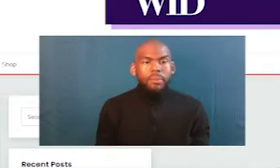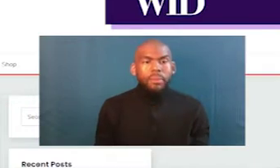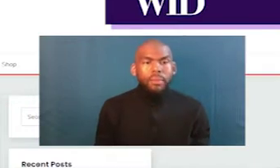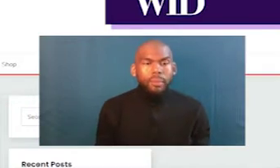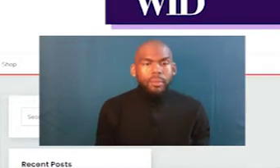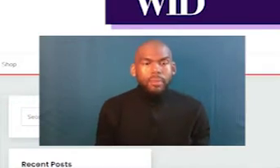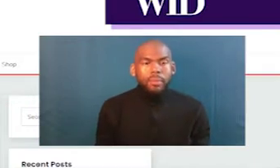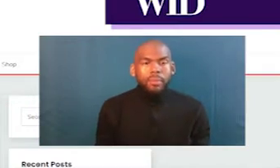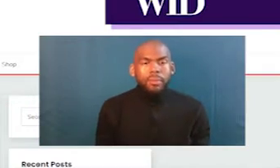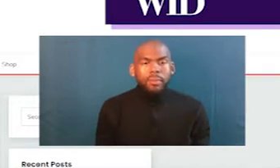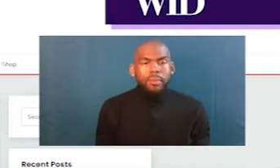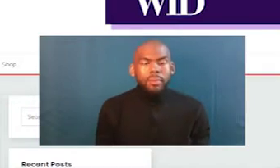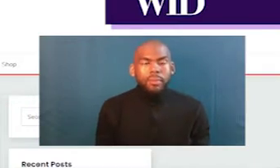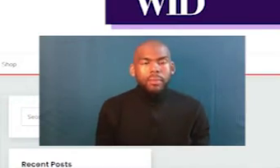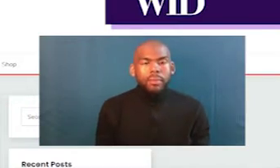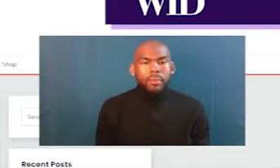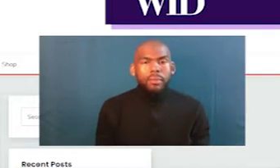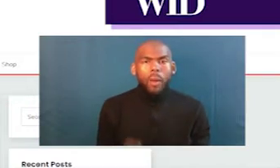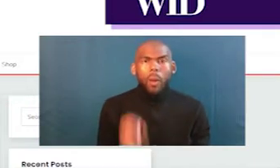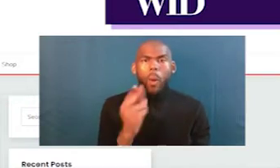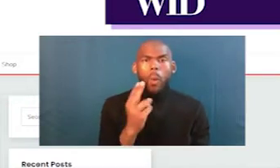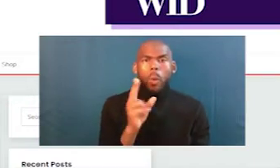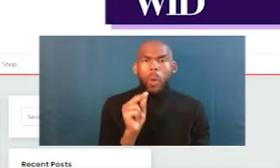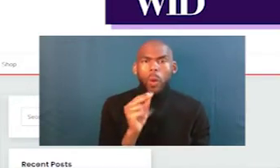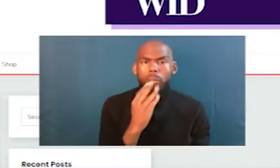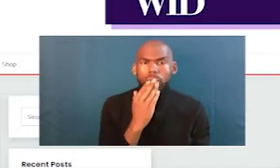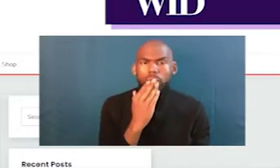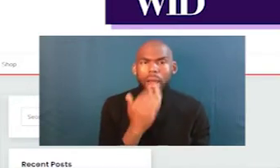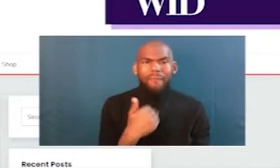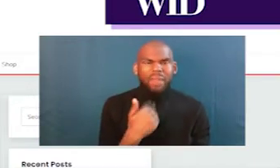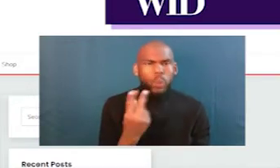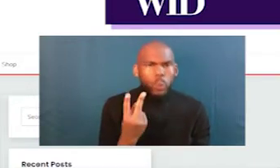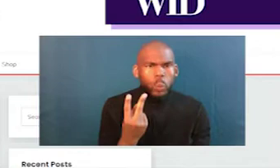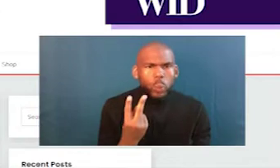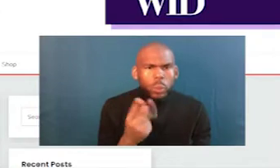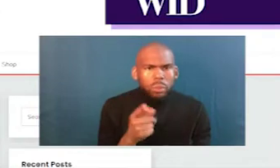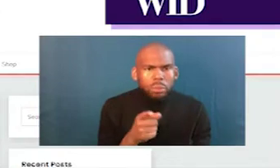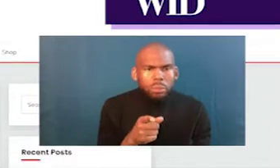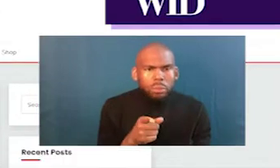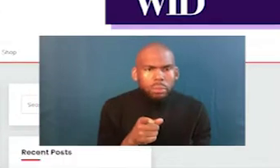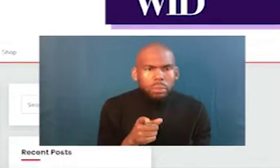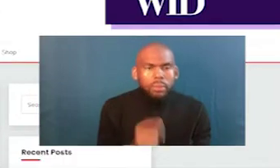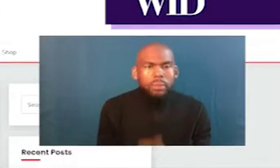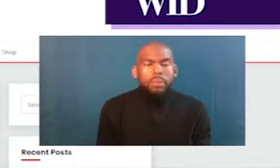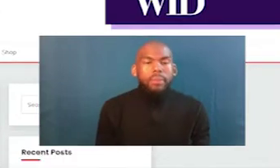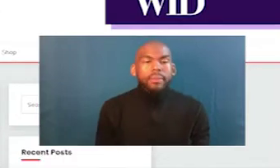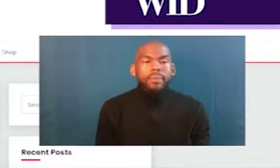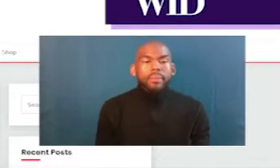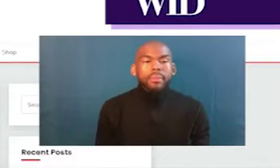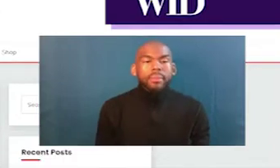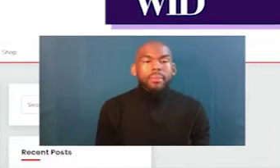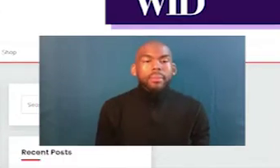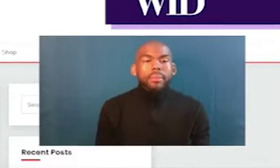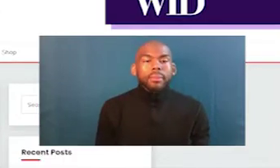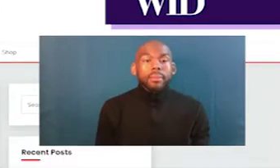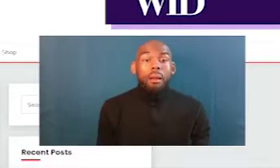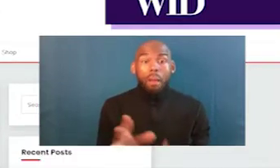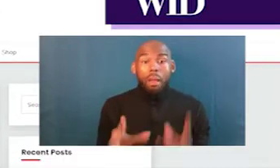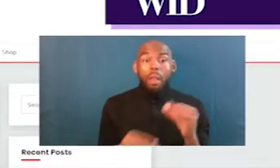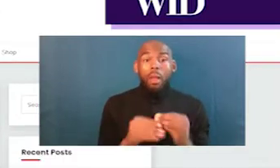quantity edit span box two. >> CHRISTINA CLIFT: Oh, no, there's two, I think. Dollar 10 point apply coupon am. (Beep sound).